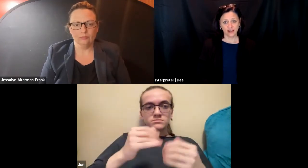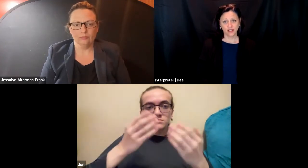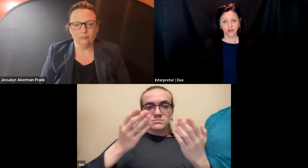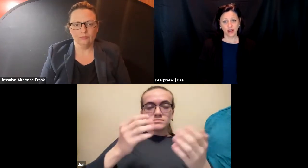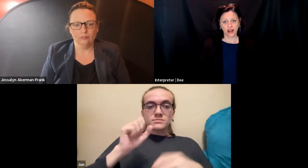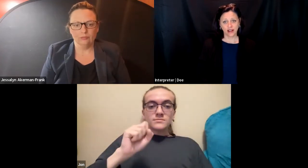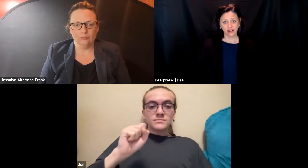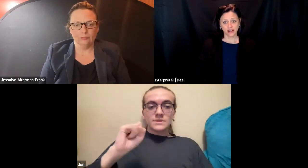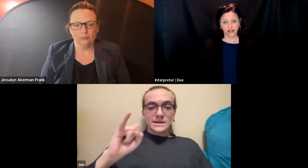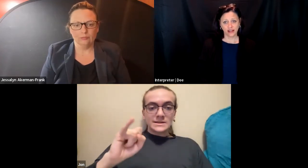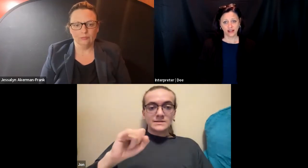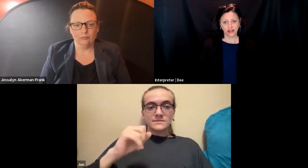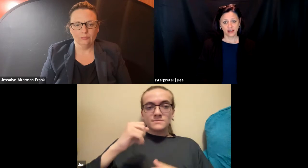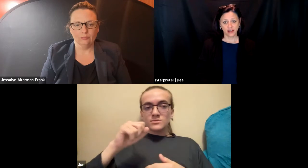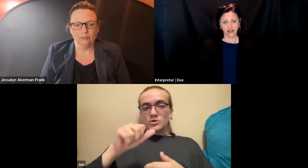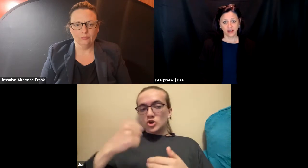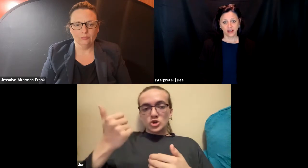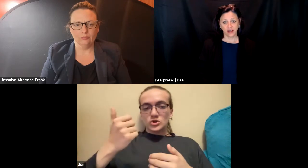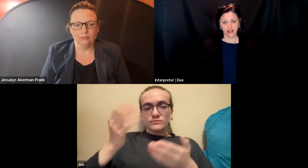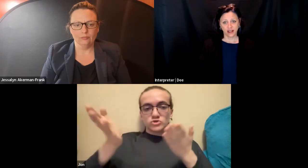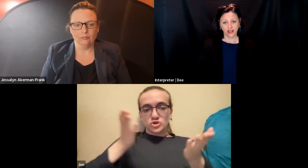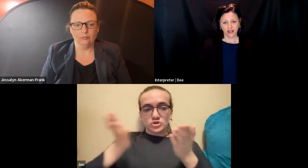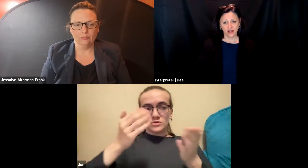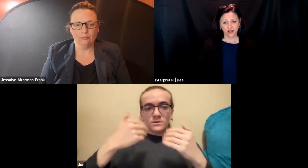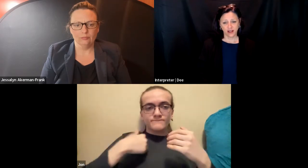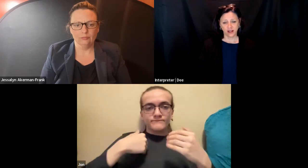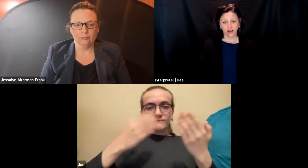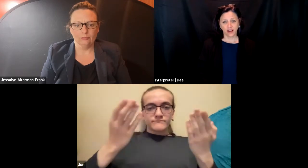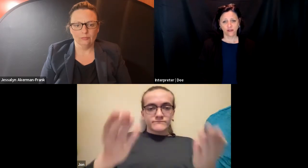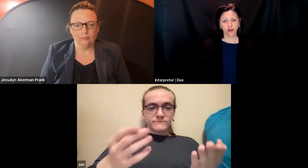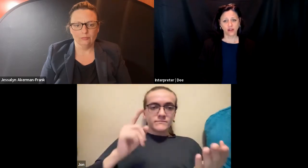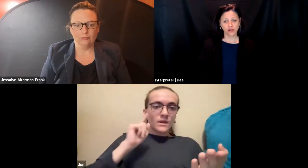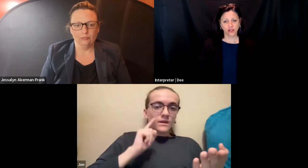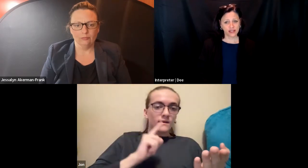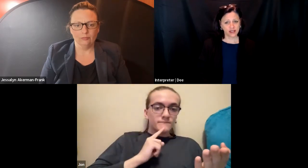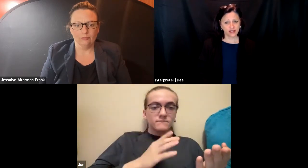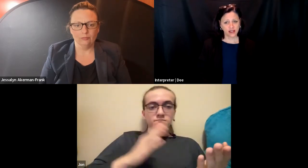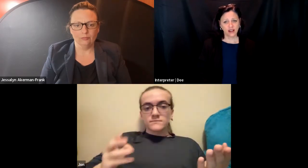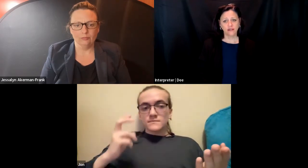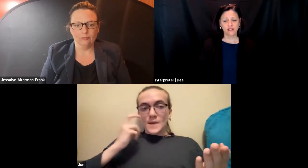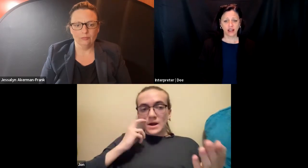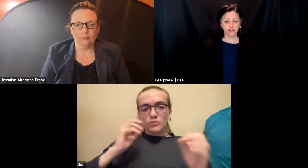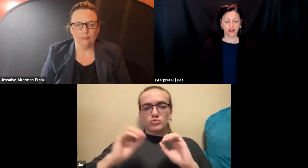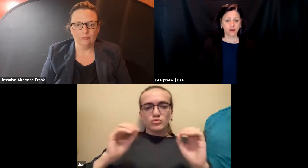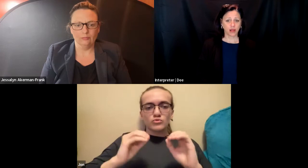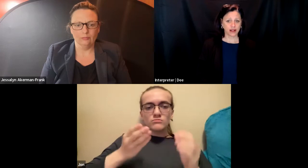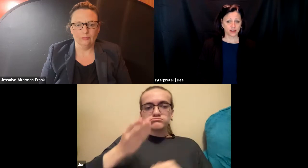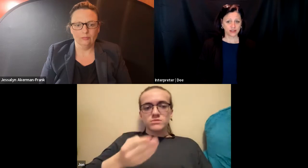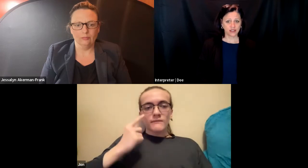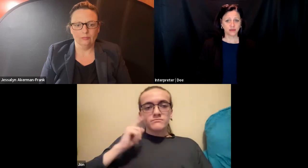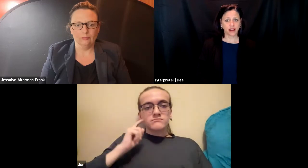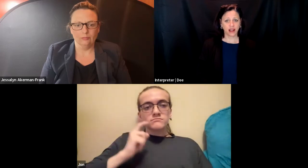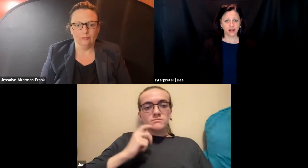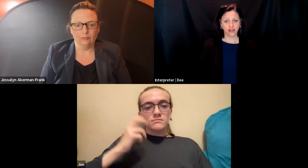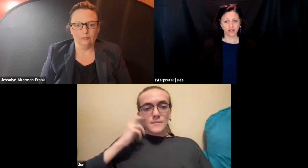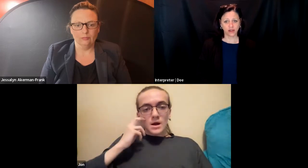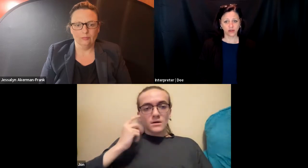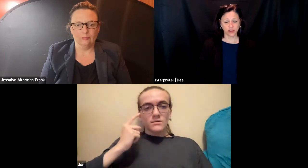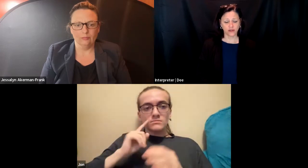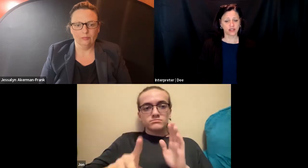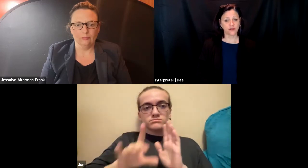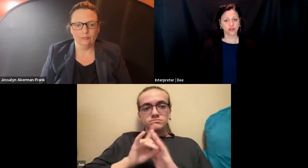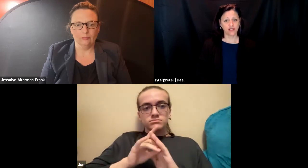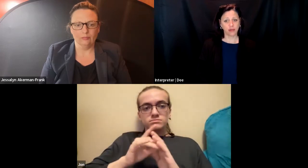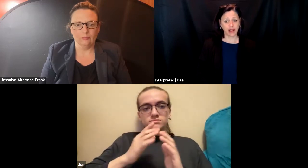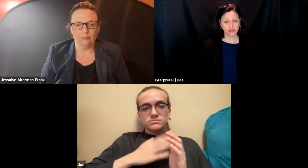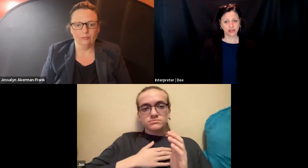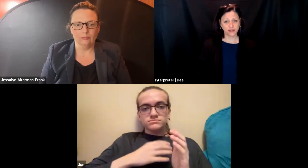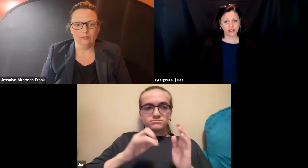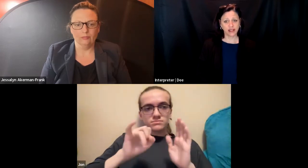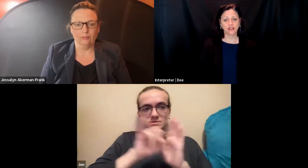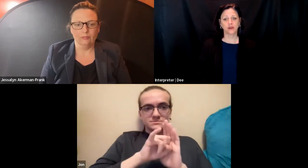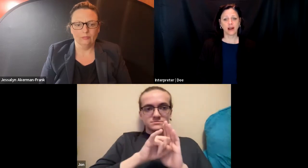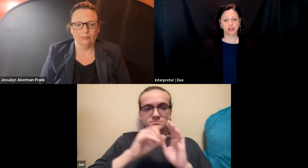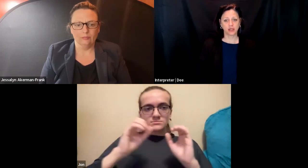This is Jon.